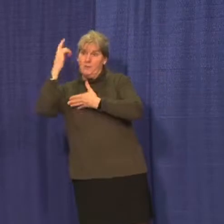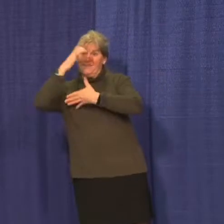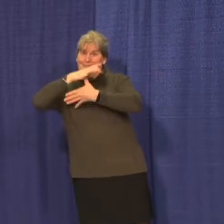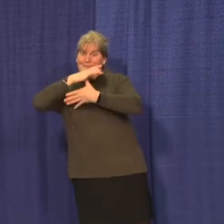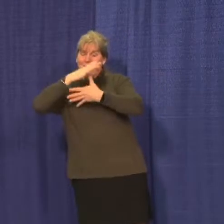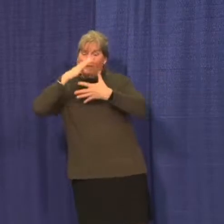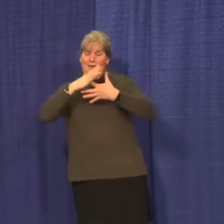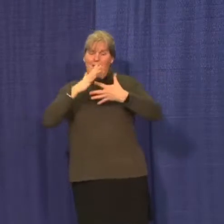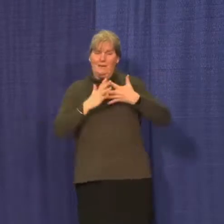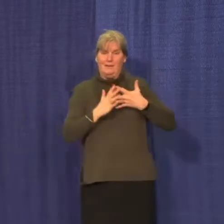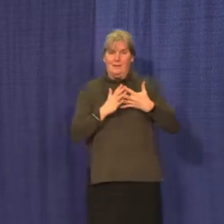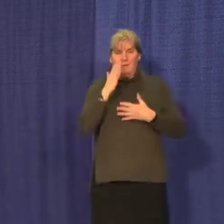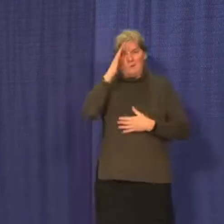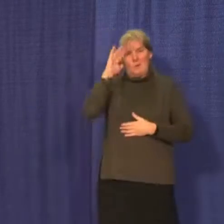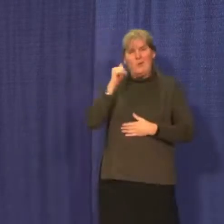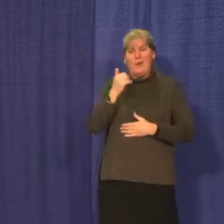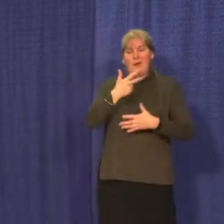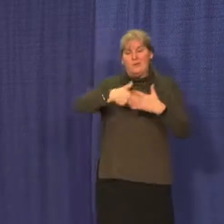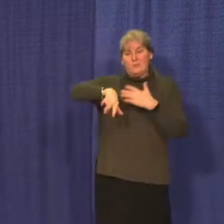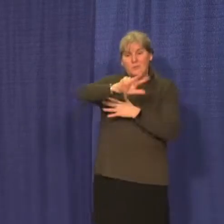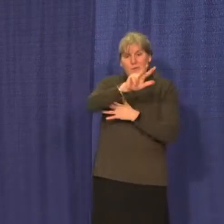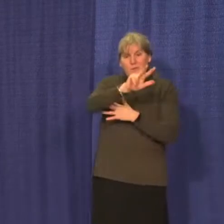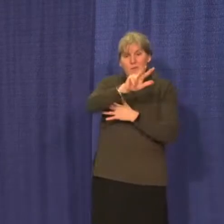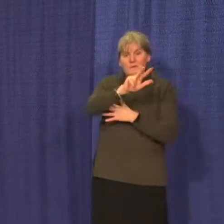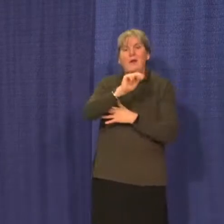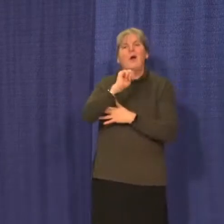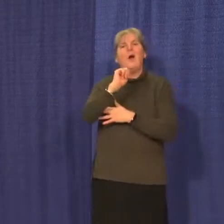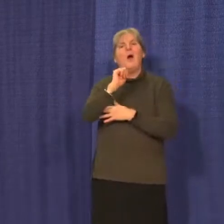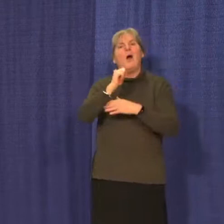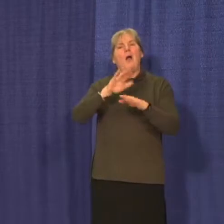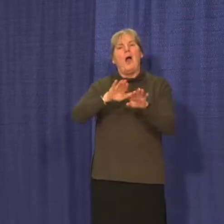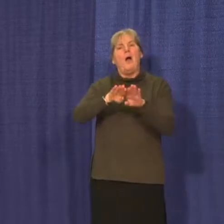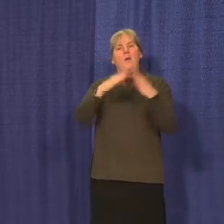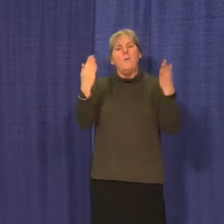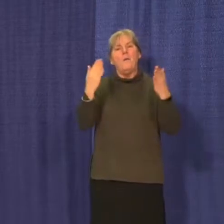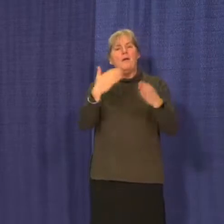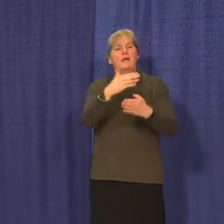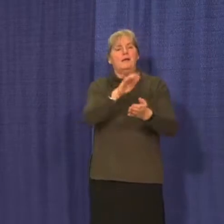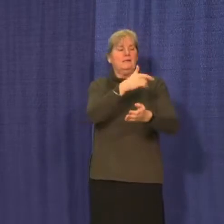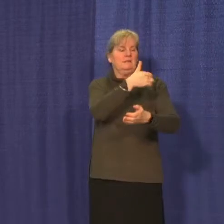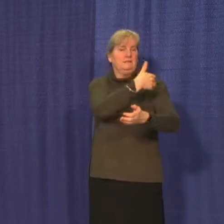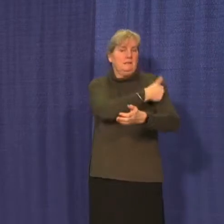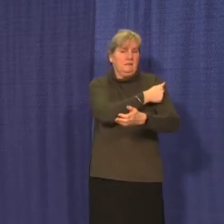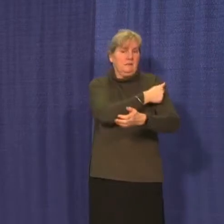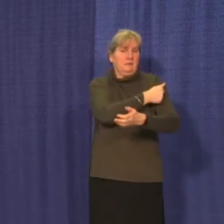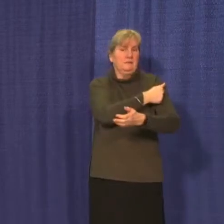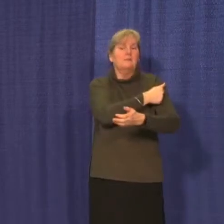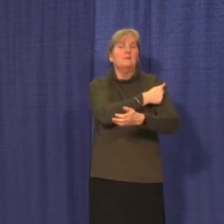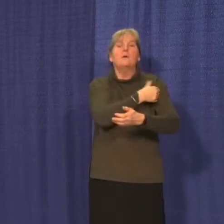In just three weeks, the clinics will be open to all those aged 18-- sorry, the Whitehorse